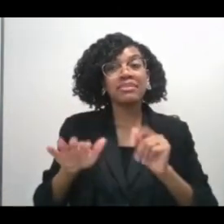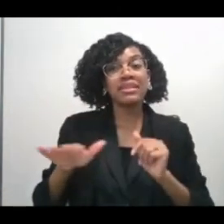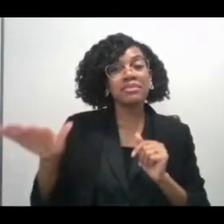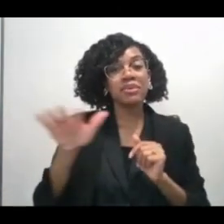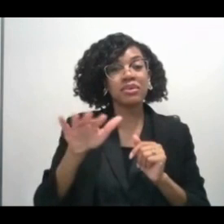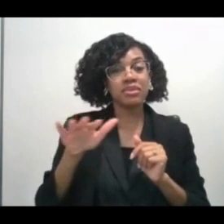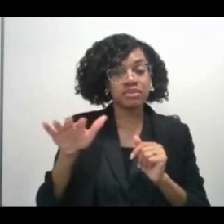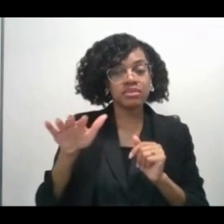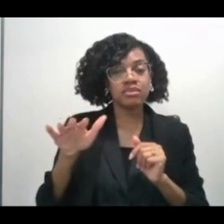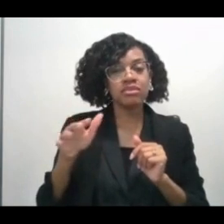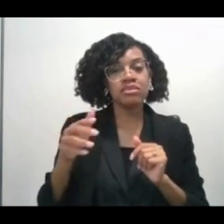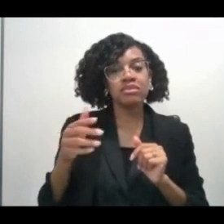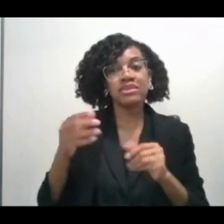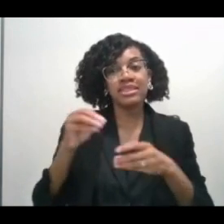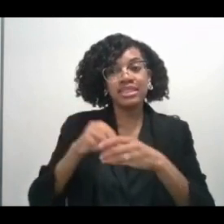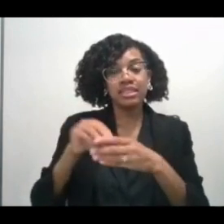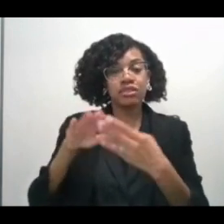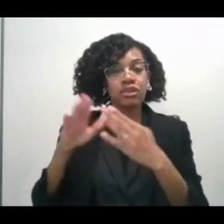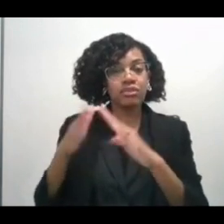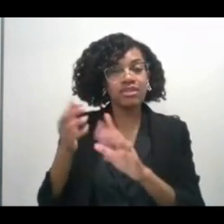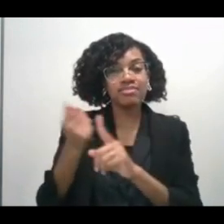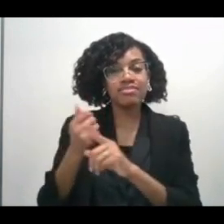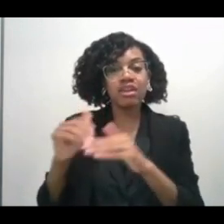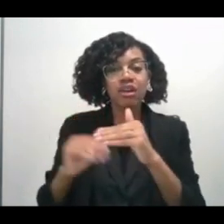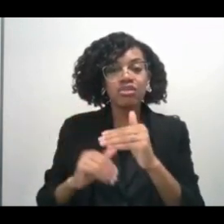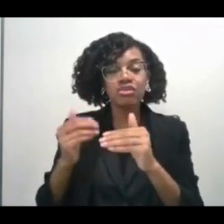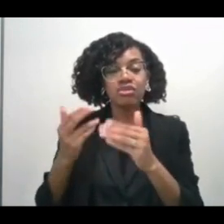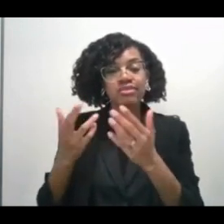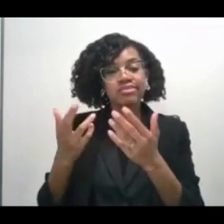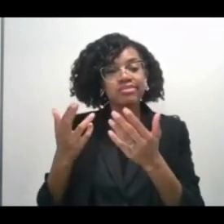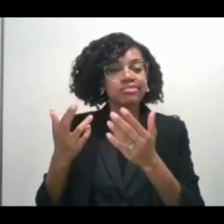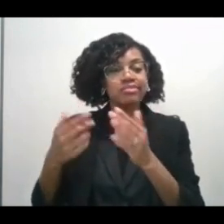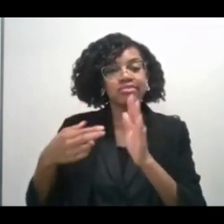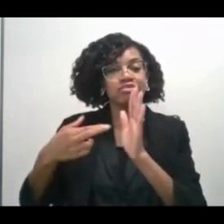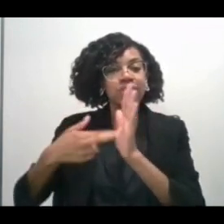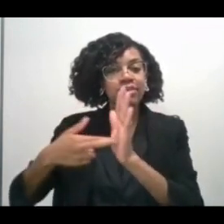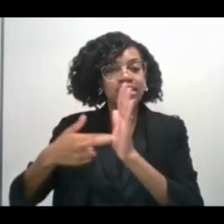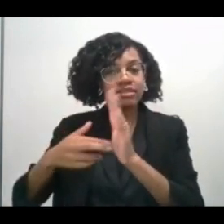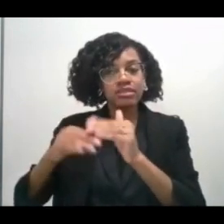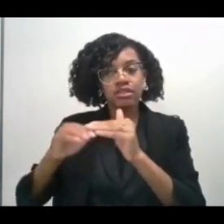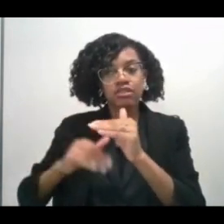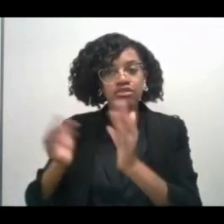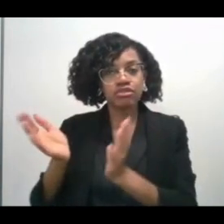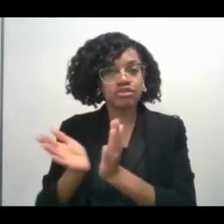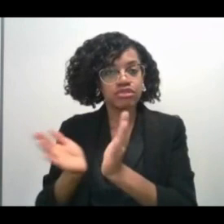in a lot of communities throughout a state or region would would be a qualifying scenario.